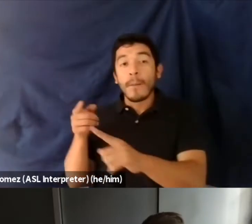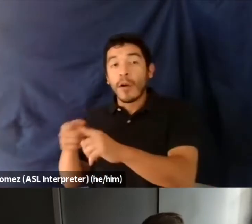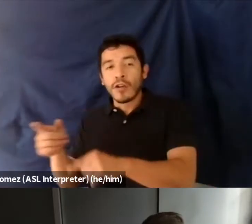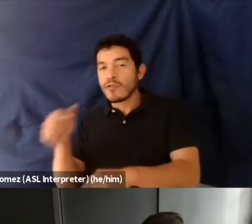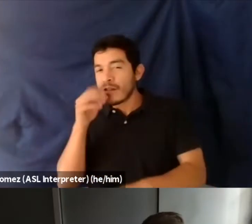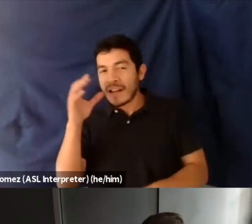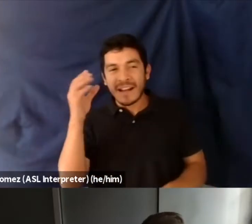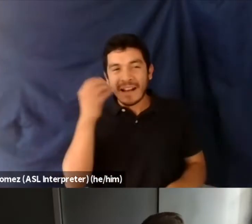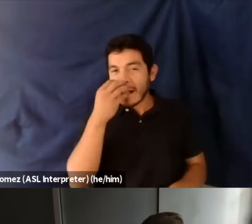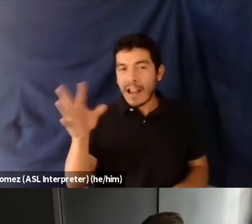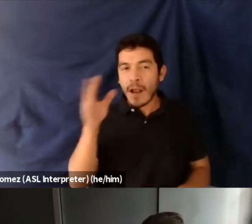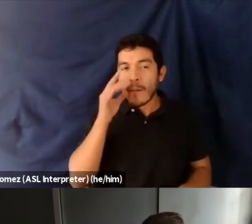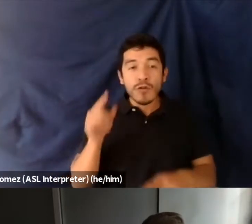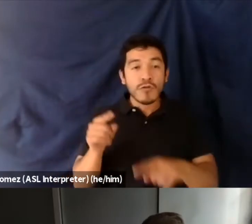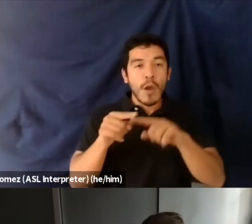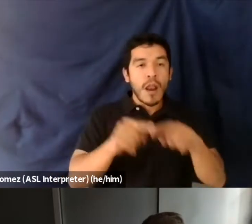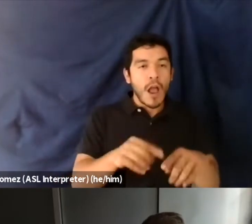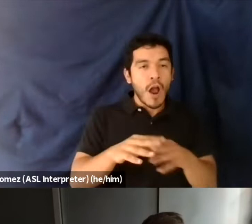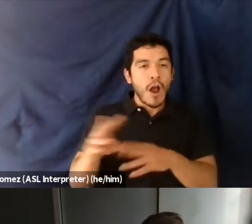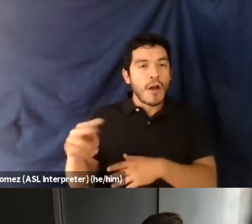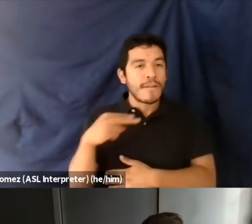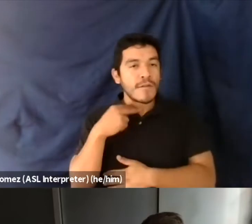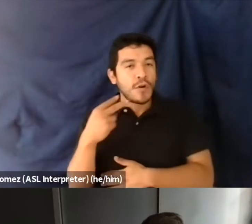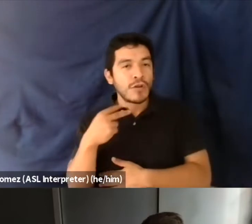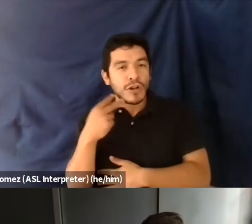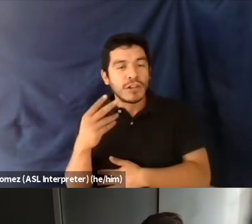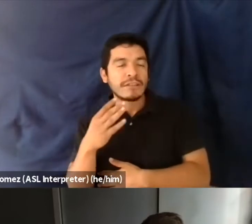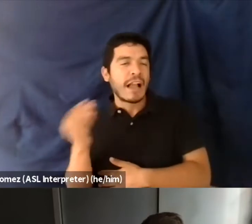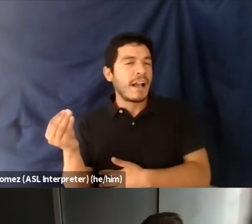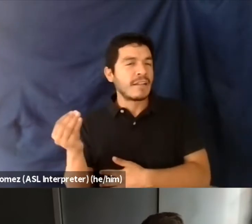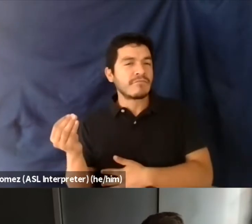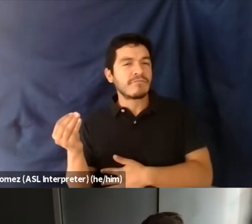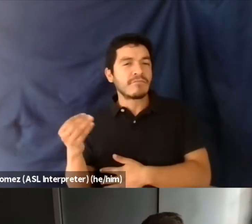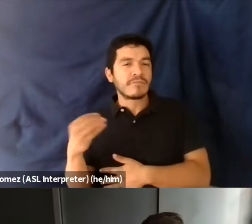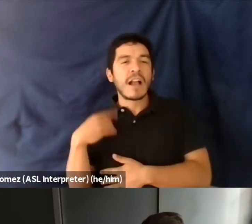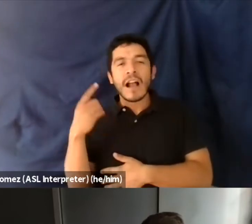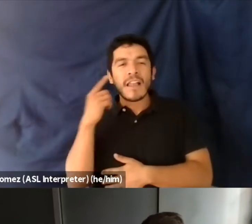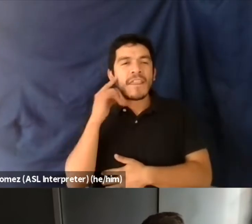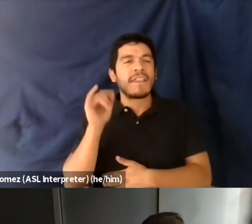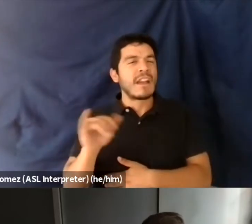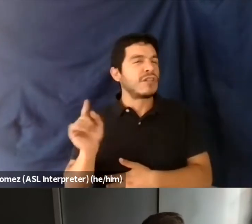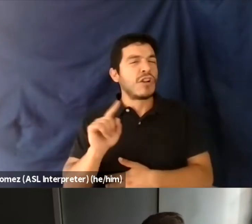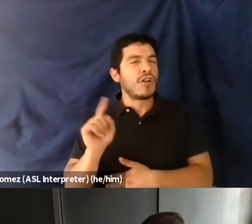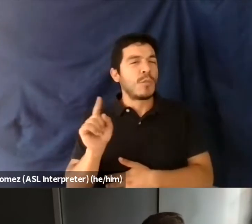you were relying on her voice. And I think like that's also where I think like sort of